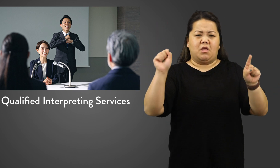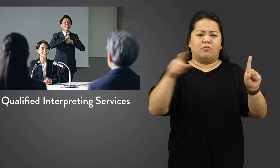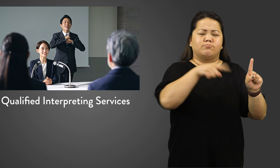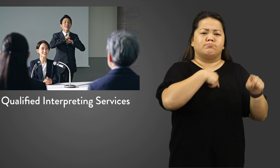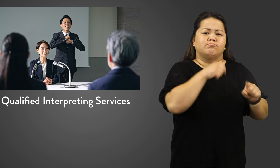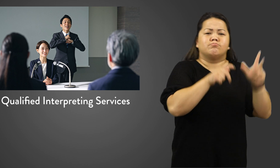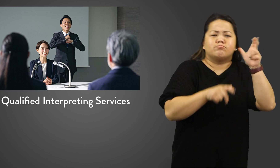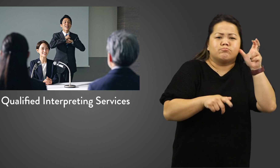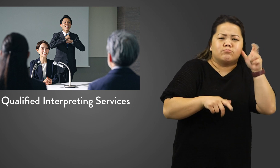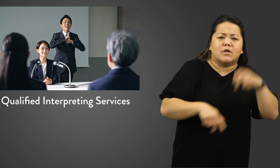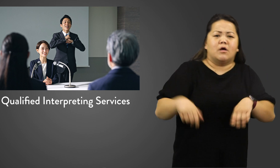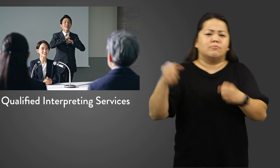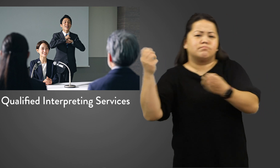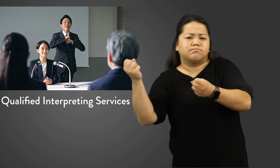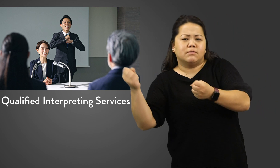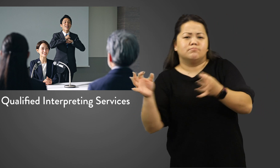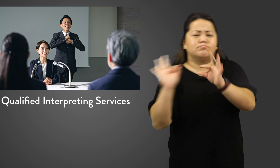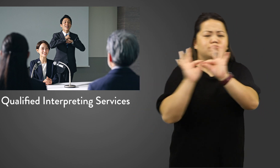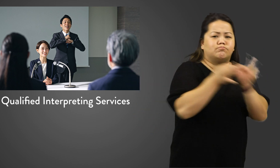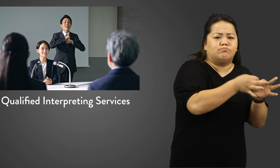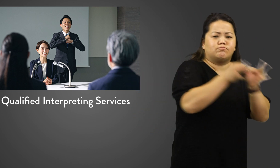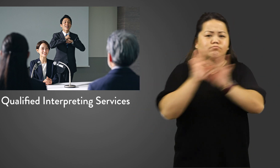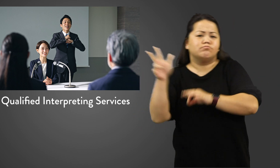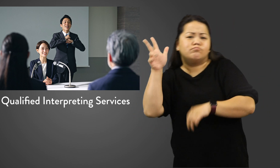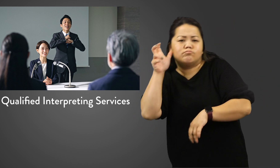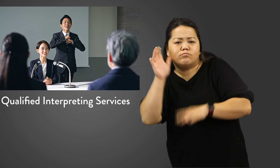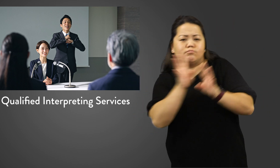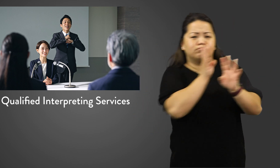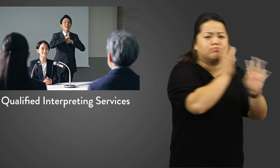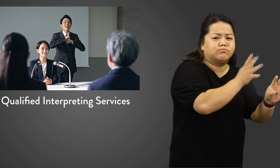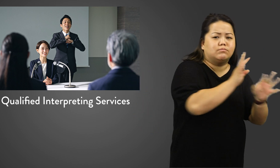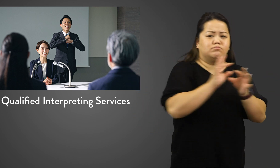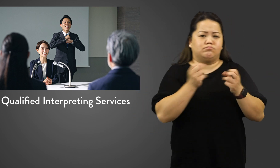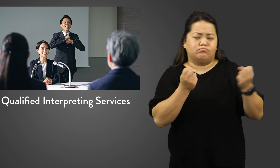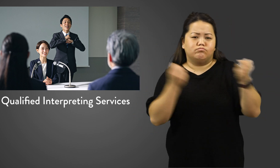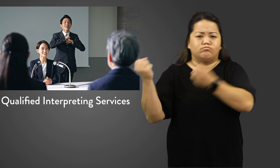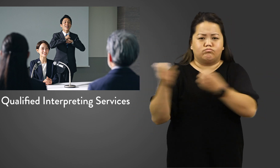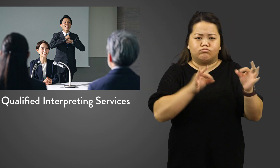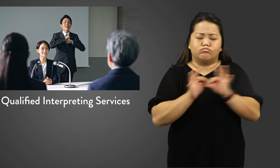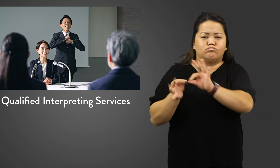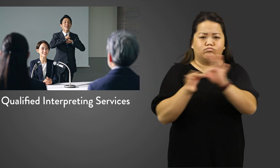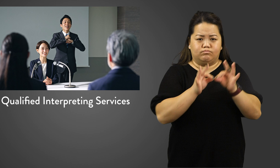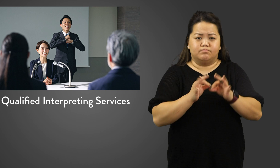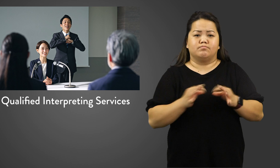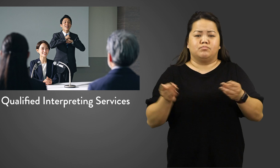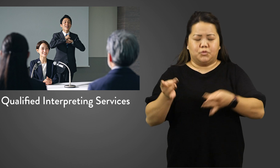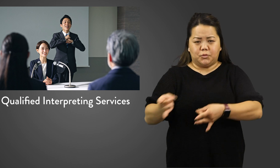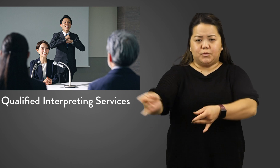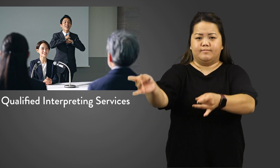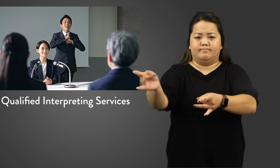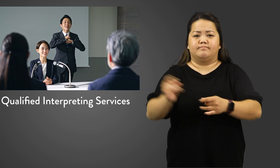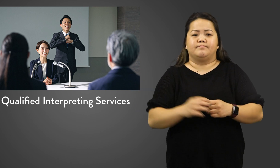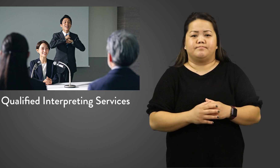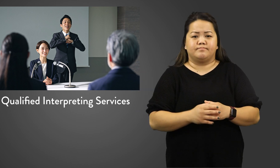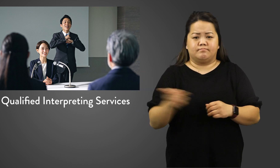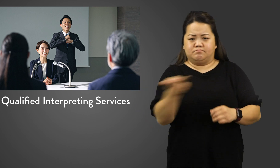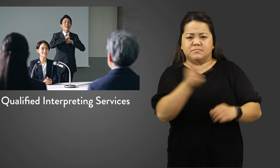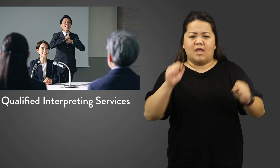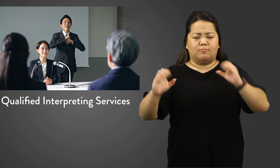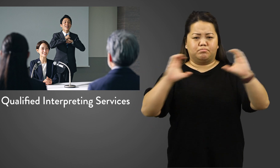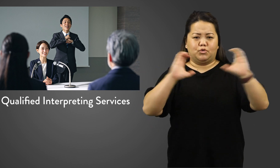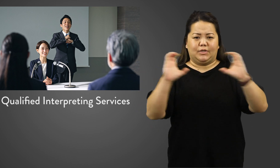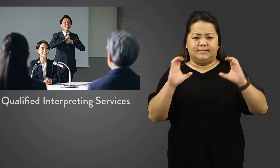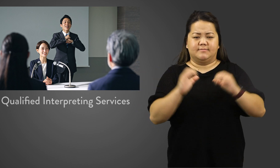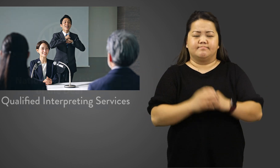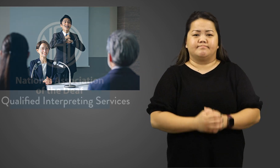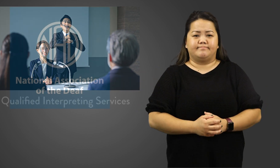is saying and conveying information from law enforcement back to that person.